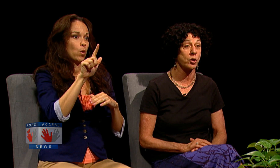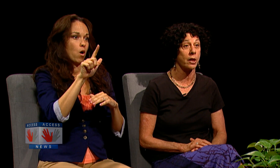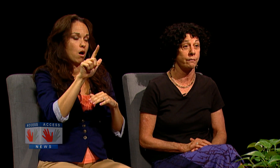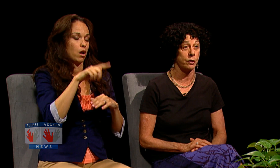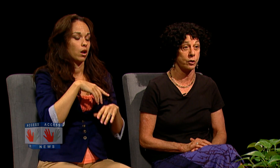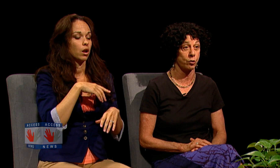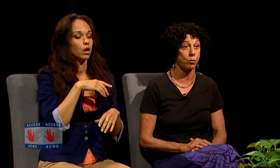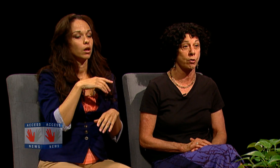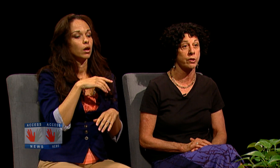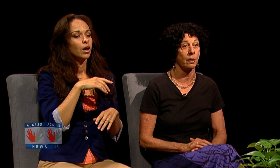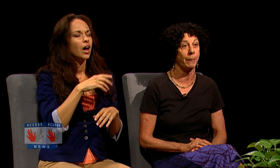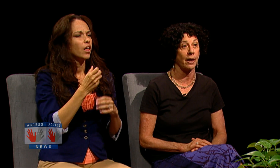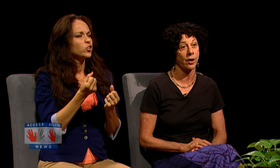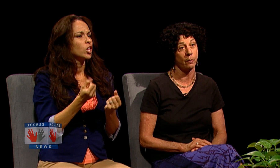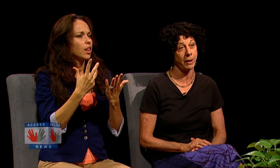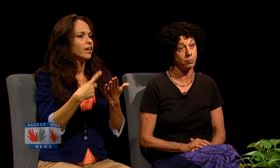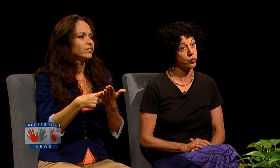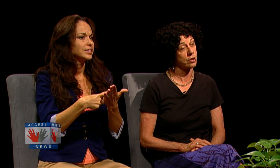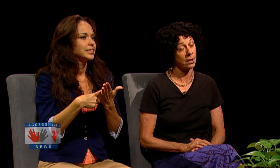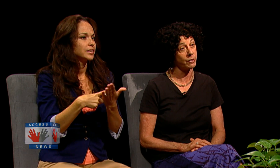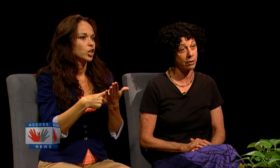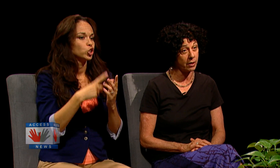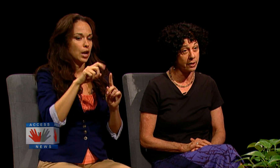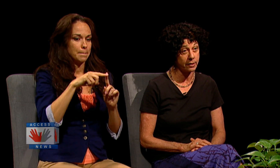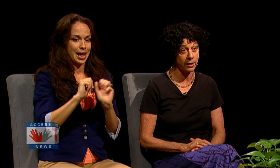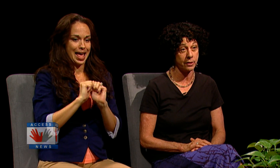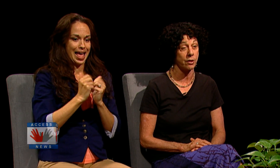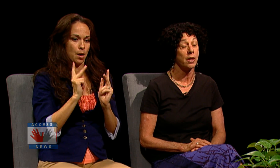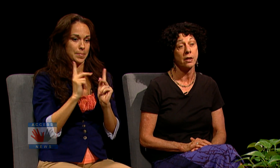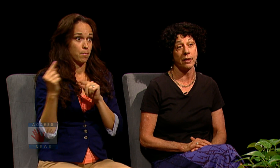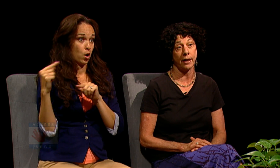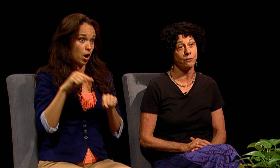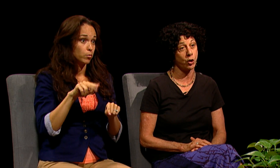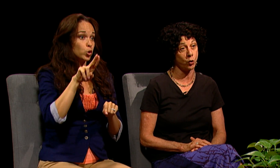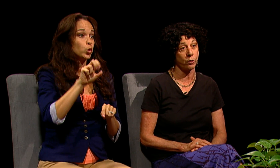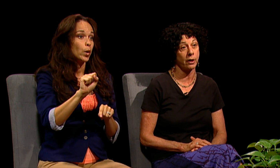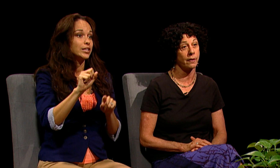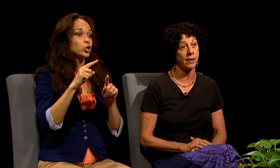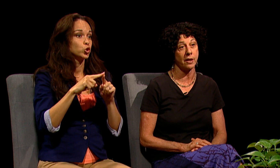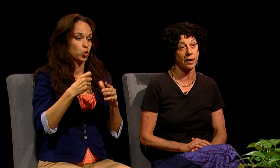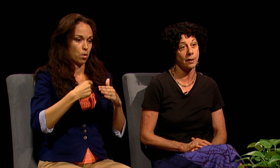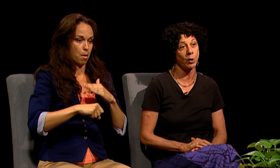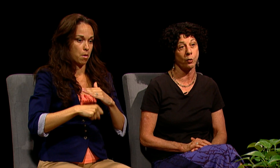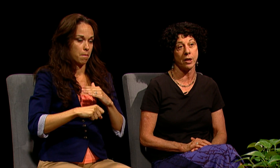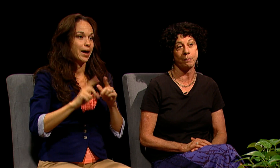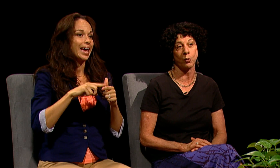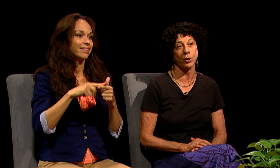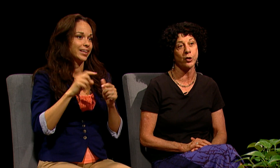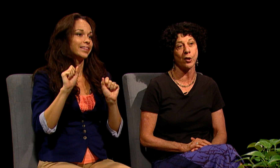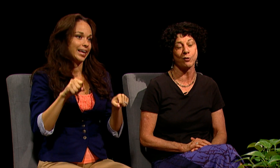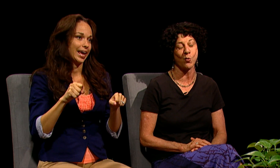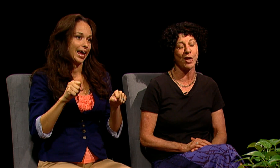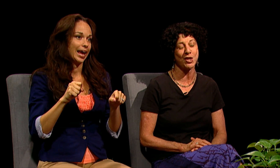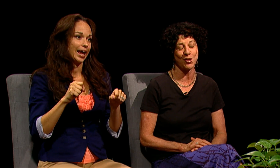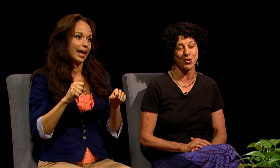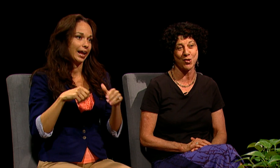THERE'S A LOT OF DISCOURSE ABOUT HOW PEOPLE JUST COME TO THE UNITED STATES TO HAVE CHILDREN, AND THEN THEY CAN IMMIGRATE. BUT REALLY, YOU HAVE TO WAIT